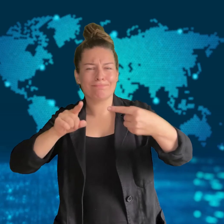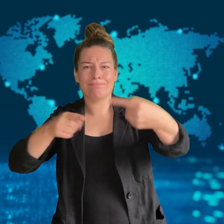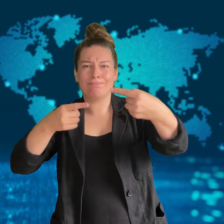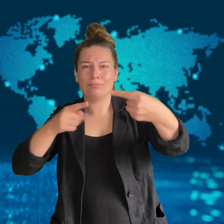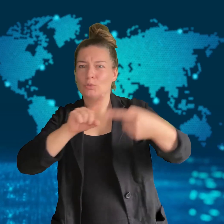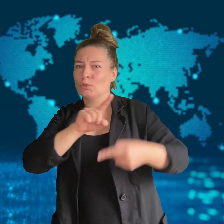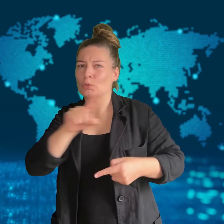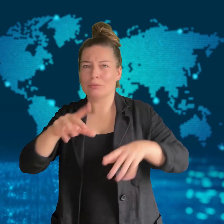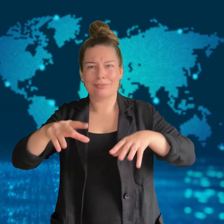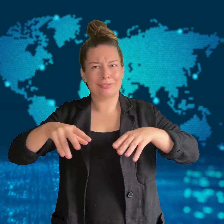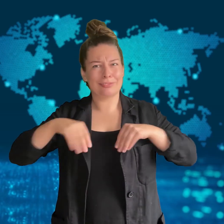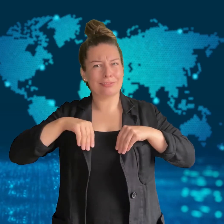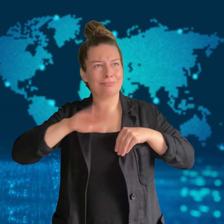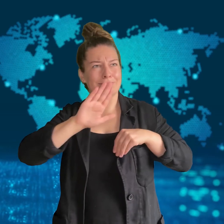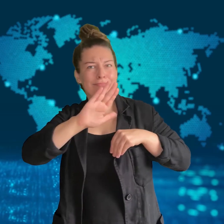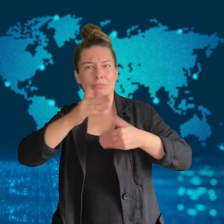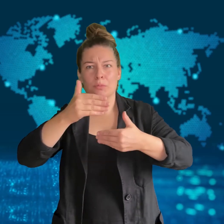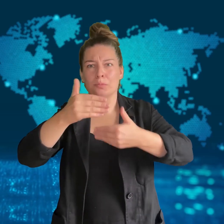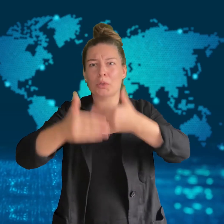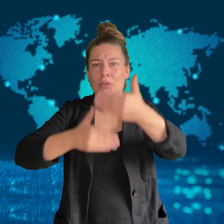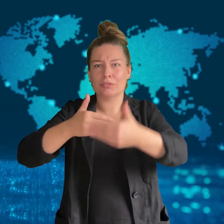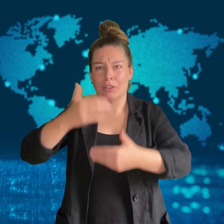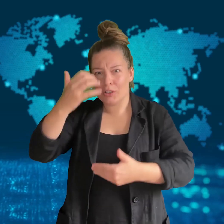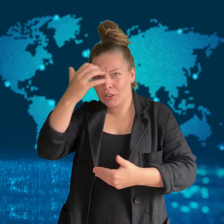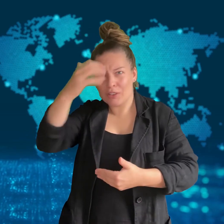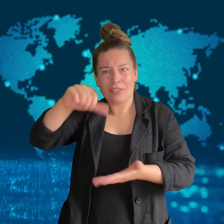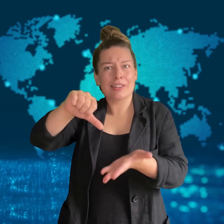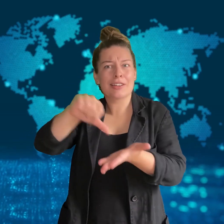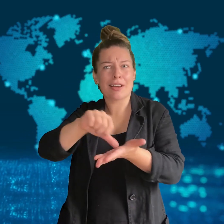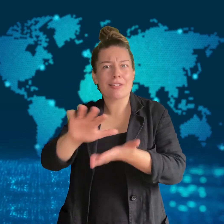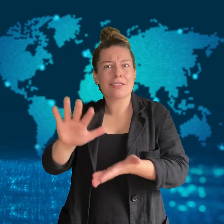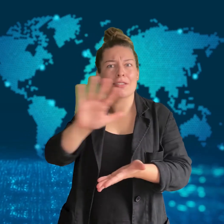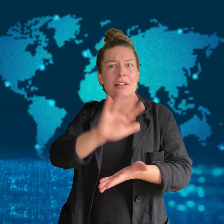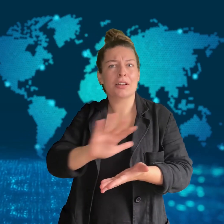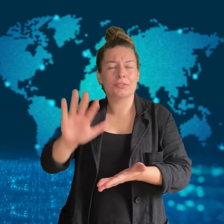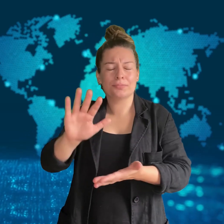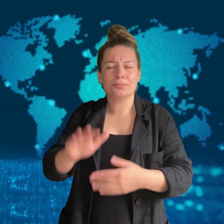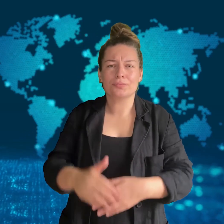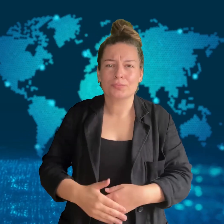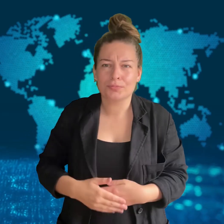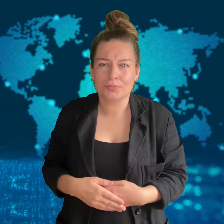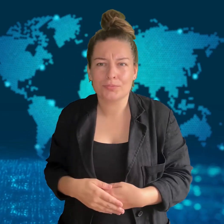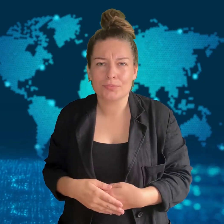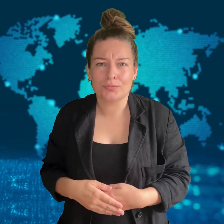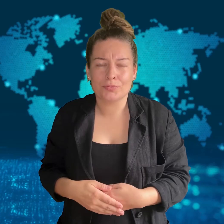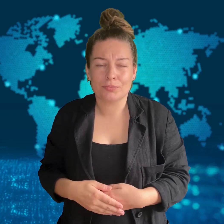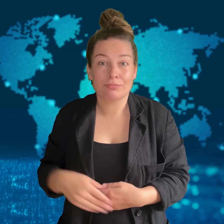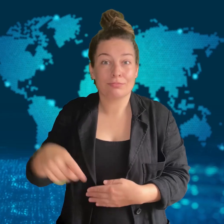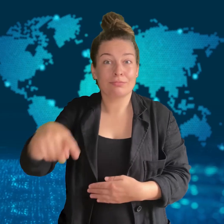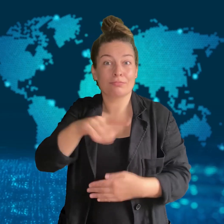their protest against Iran's government.